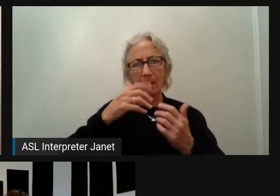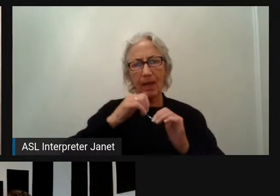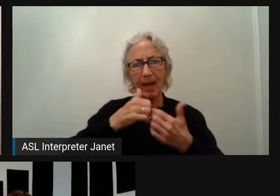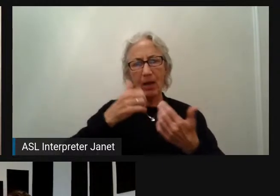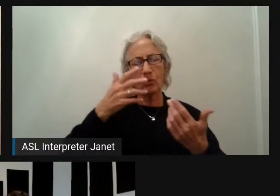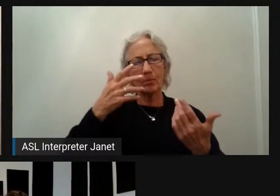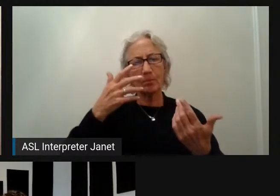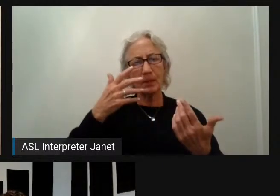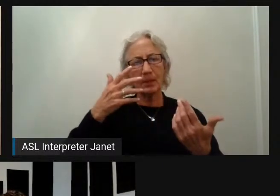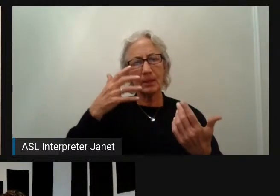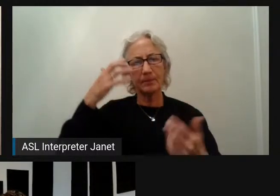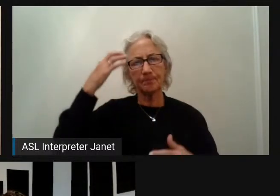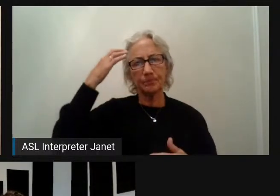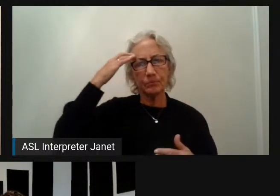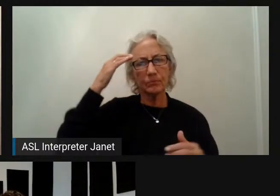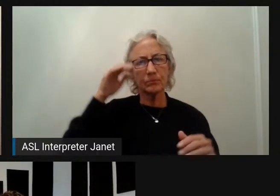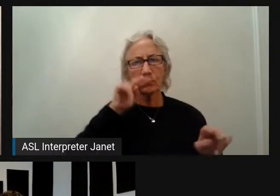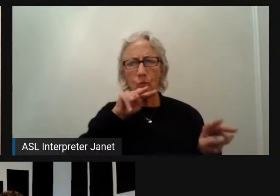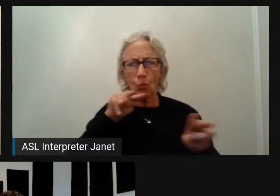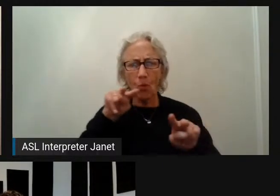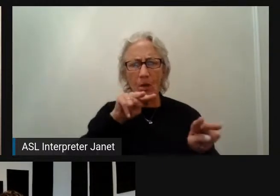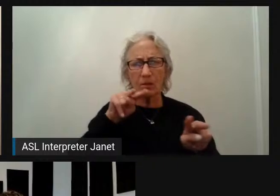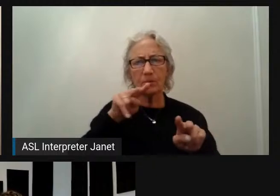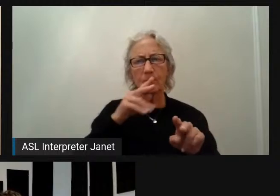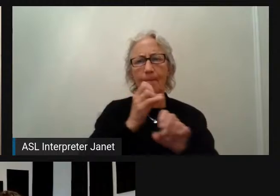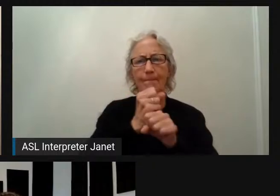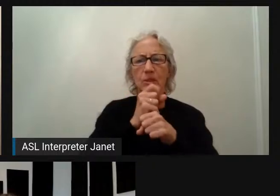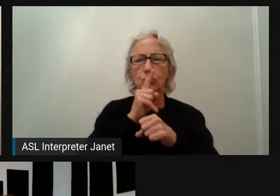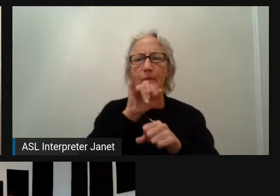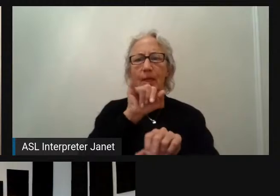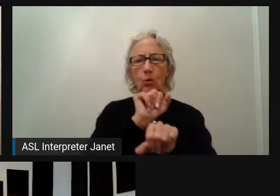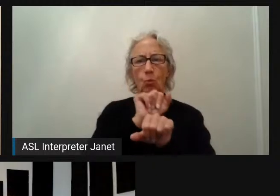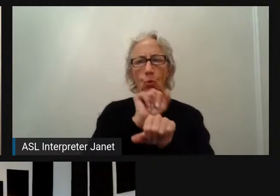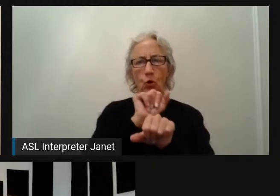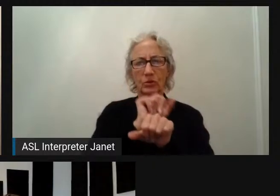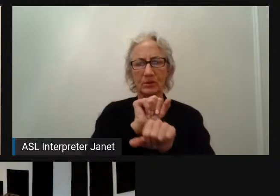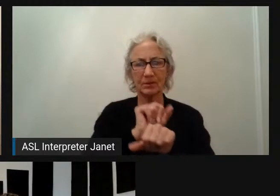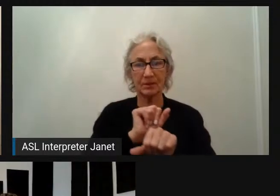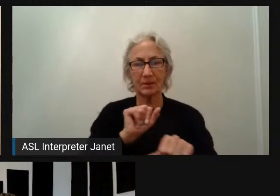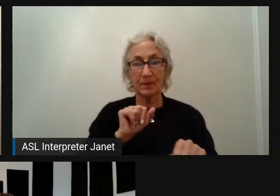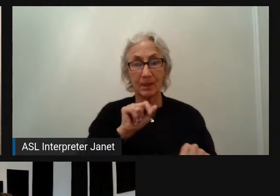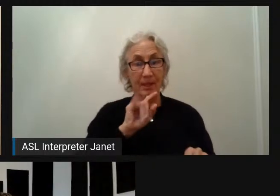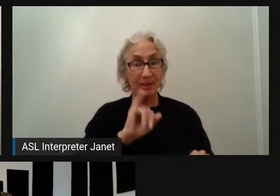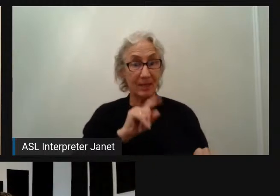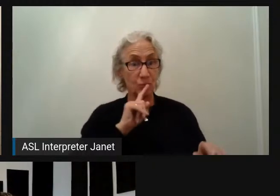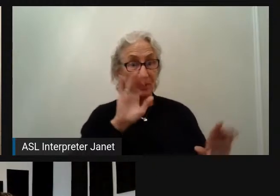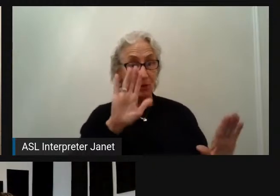checking if our application is okay is also about learning and about this eye-opening. It works.